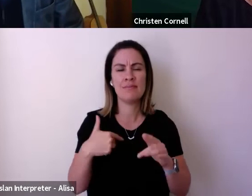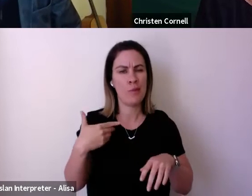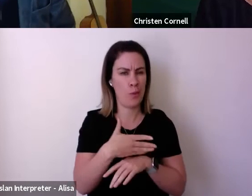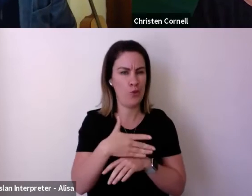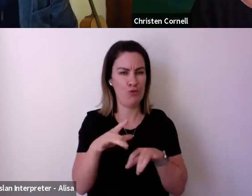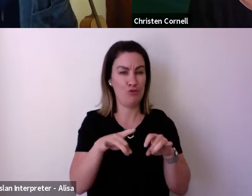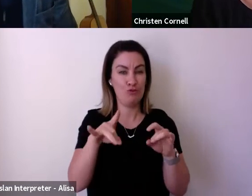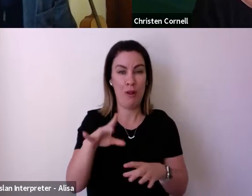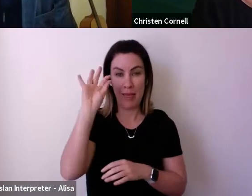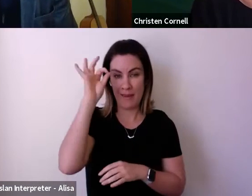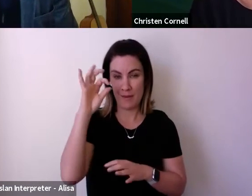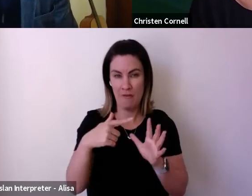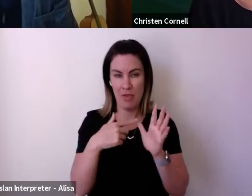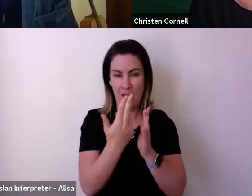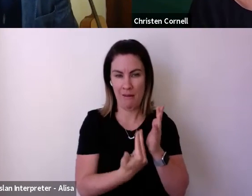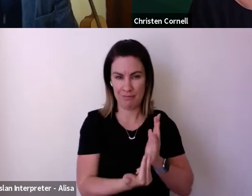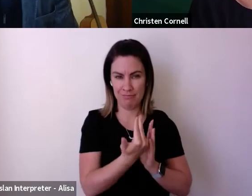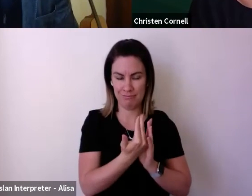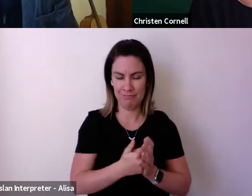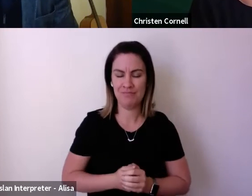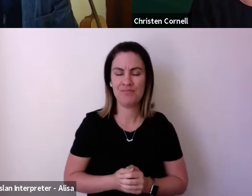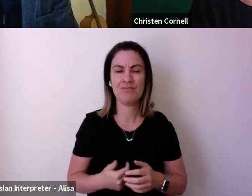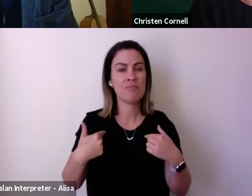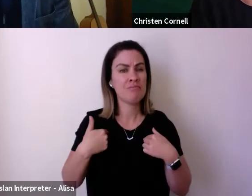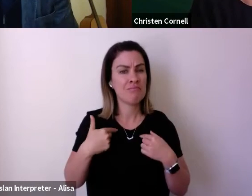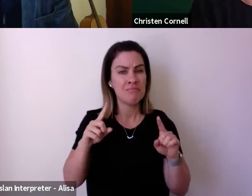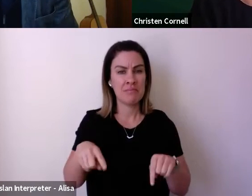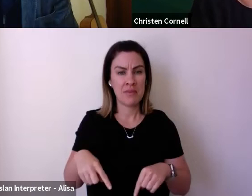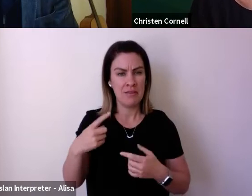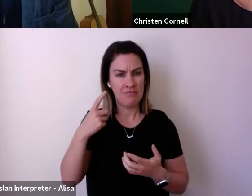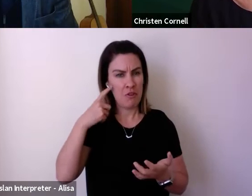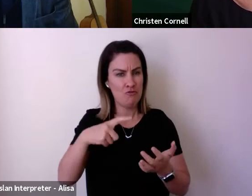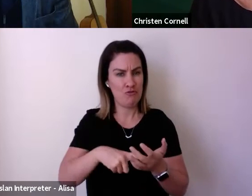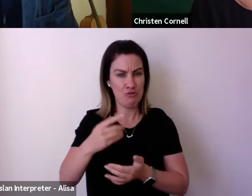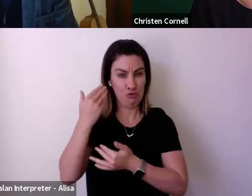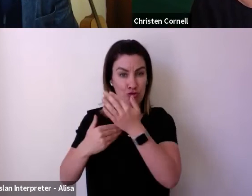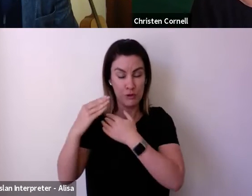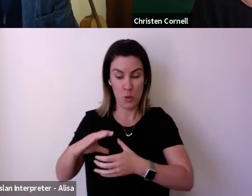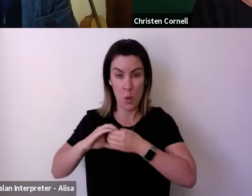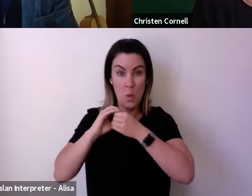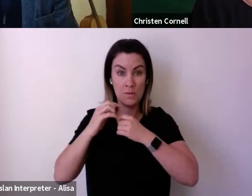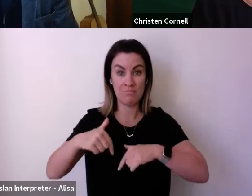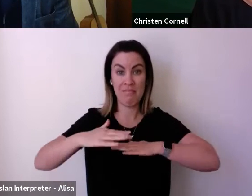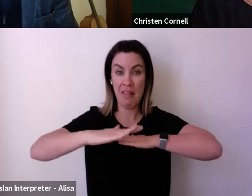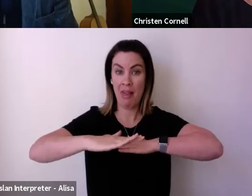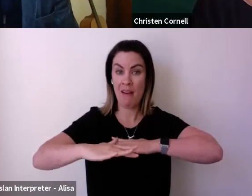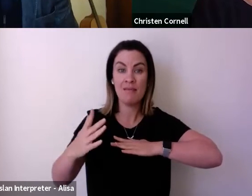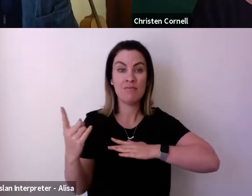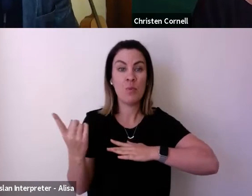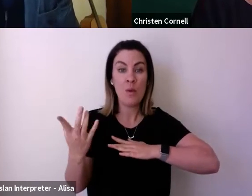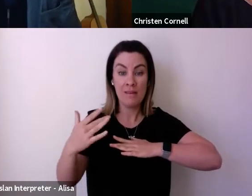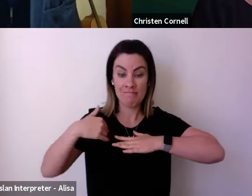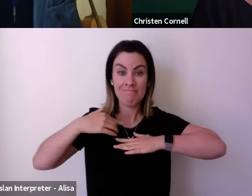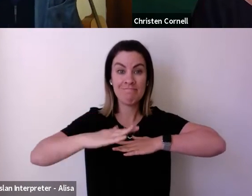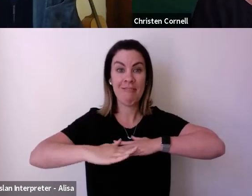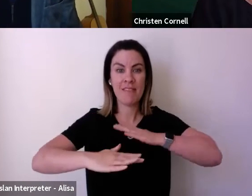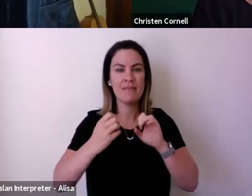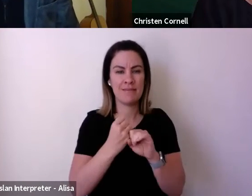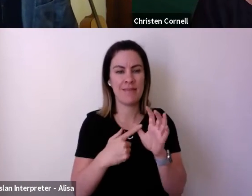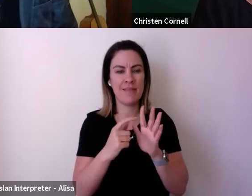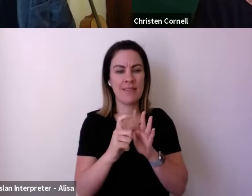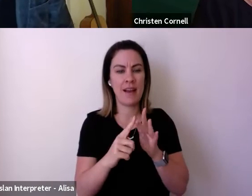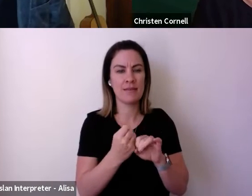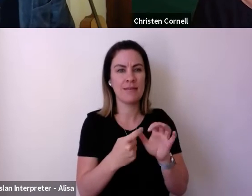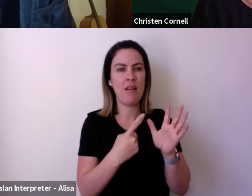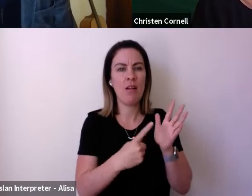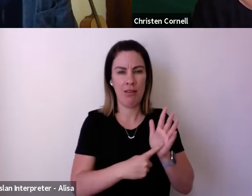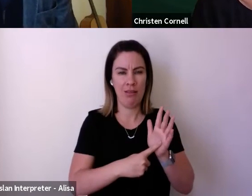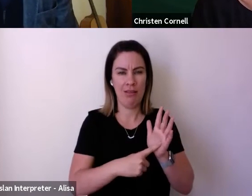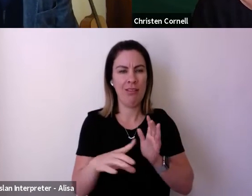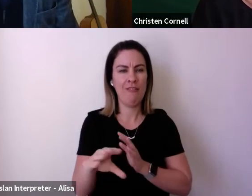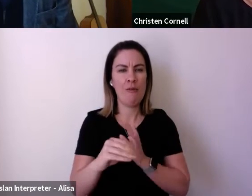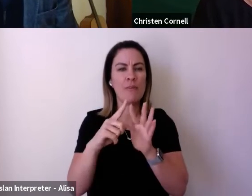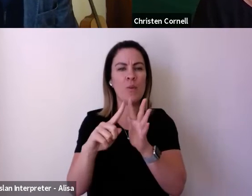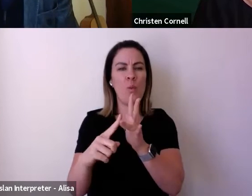I'd like to begin by warming acknowledging the traditional owners of the land from which I am coming to you today, the Gadigal people of the Eora Nation. I would also like to acknowledge the many Nations